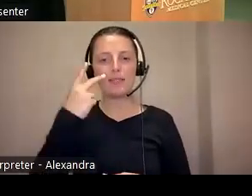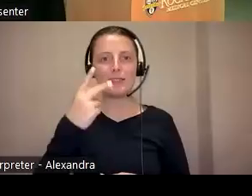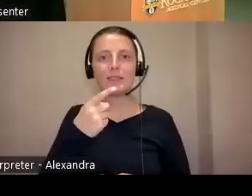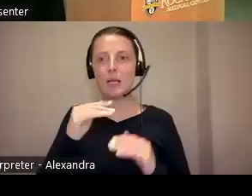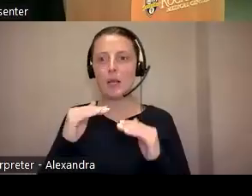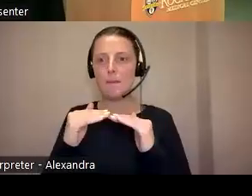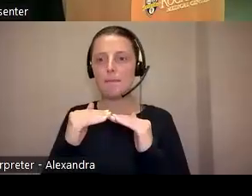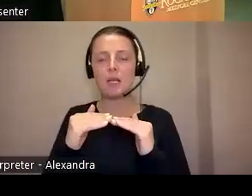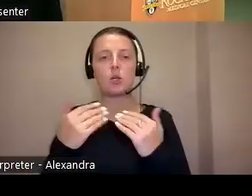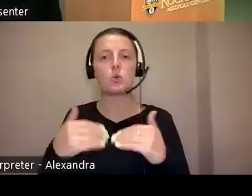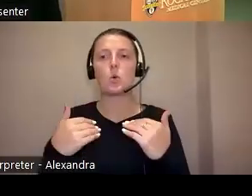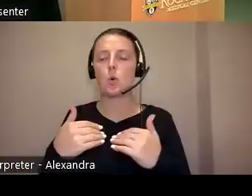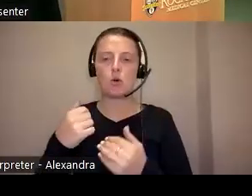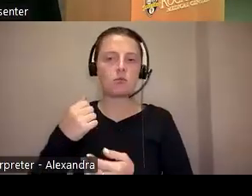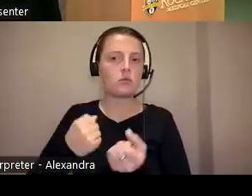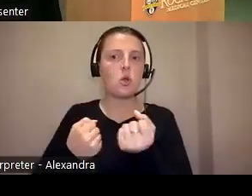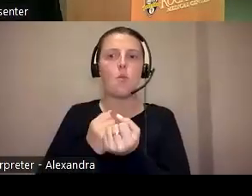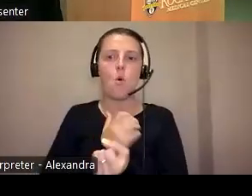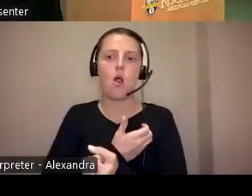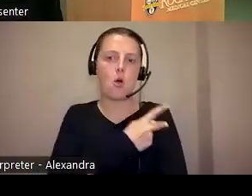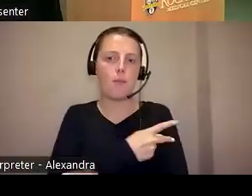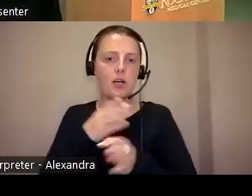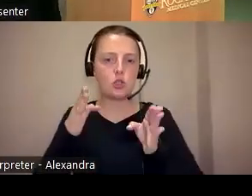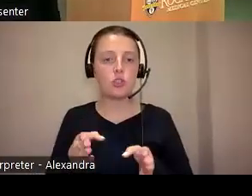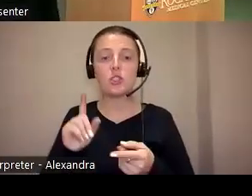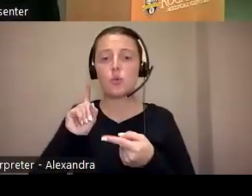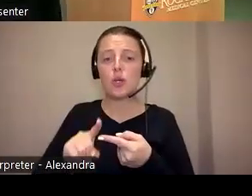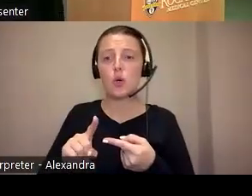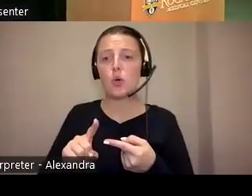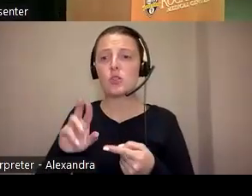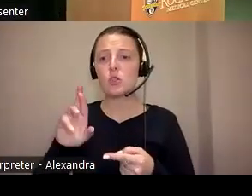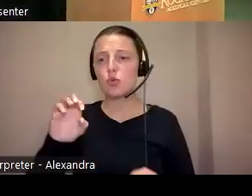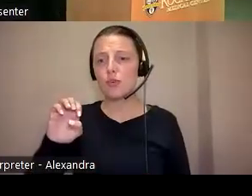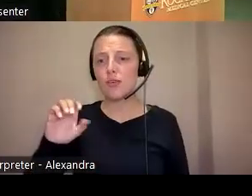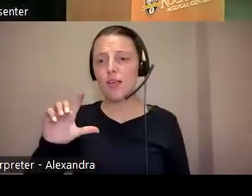rates, increased treatment retention, post dis or increased rates of post- discharge participation